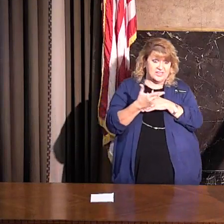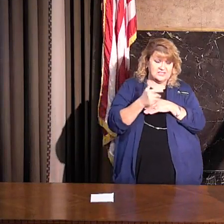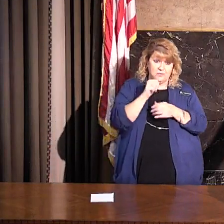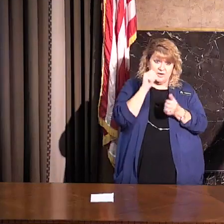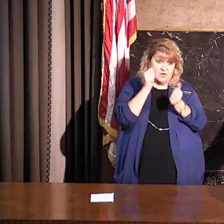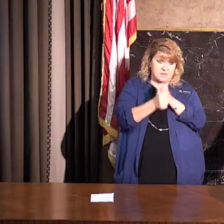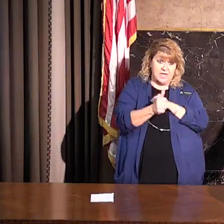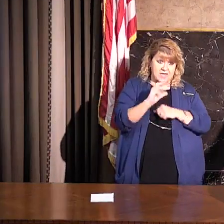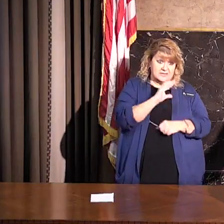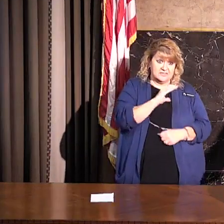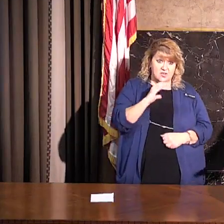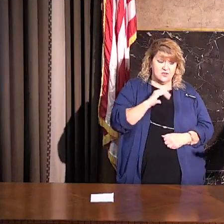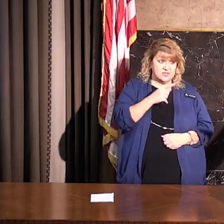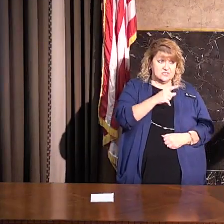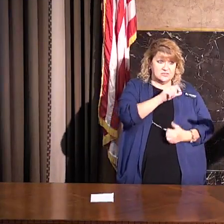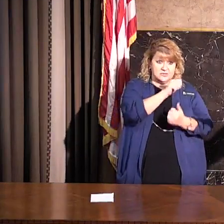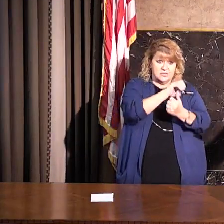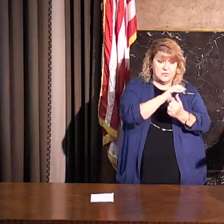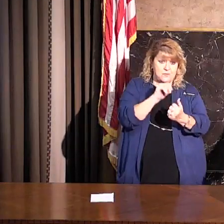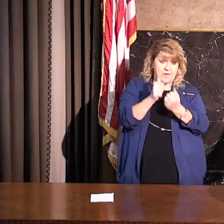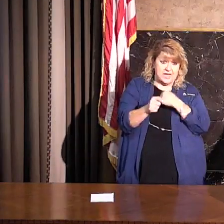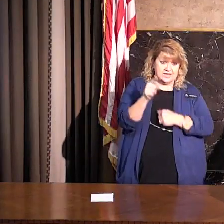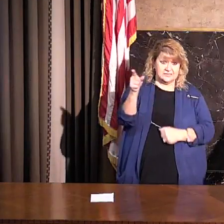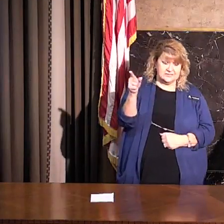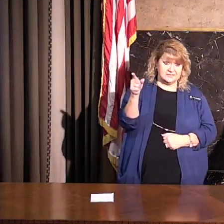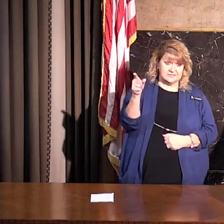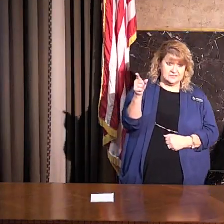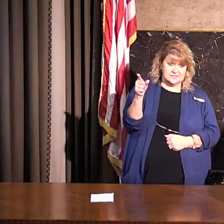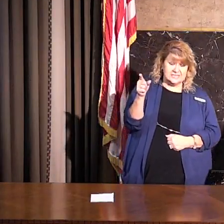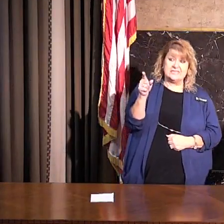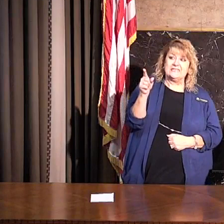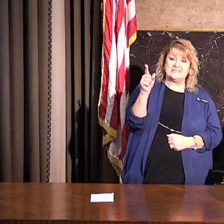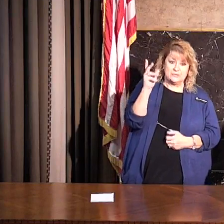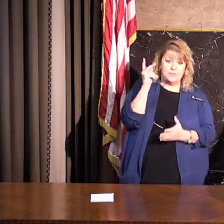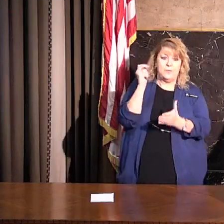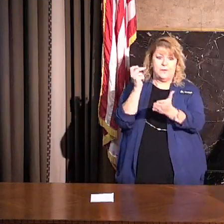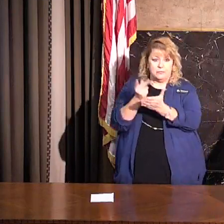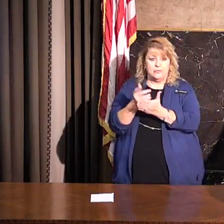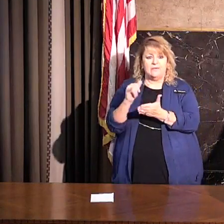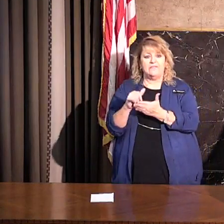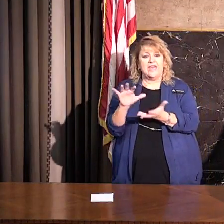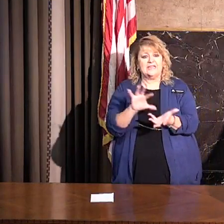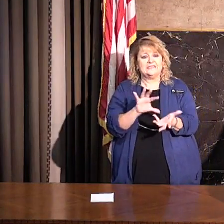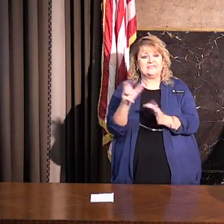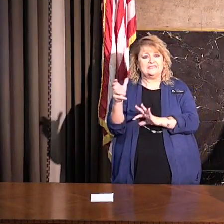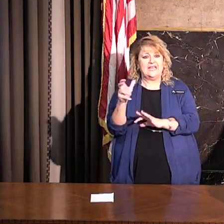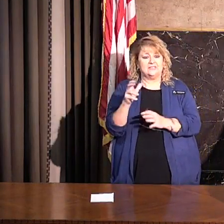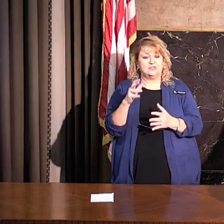have an instrument past congress uh that that gets that disaster relief funding that I